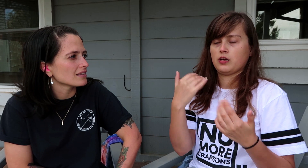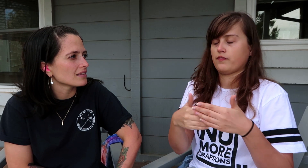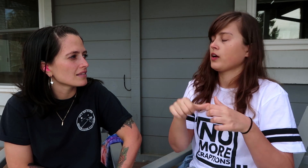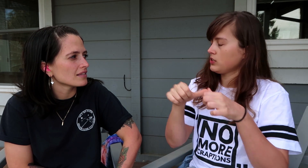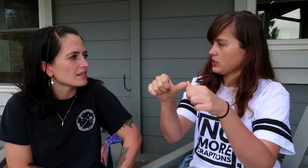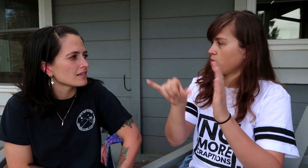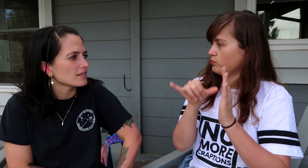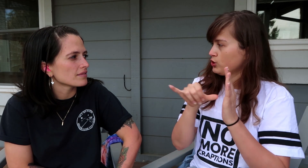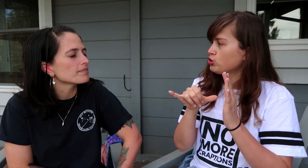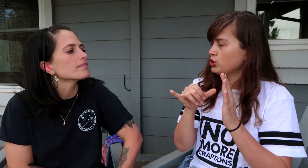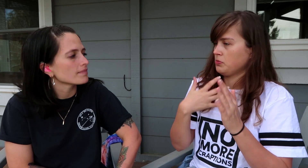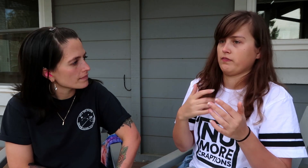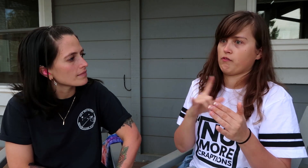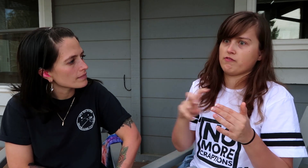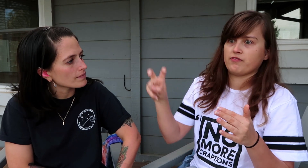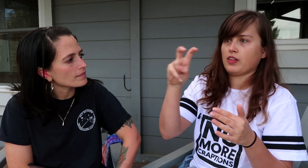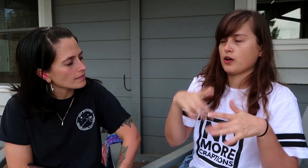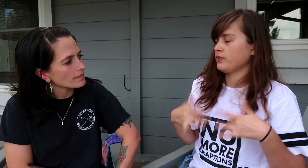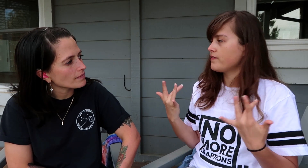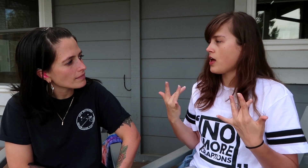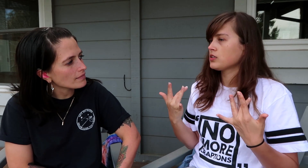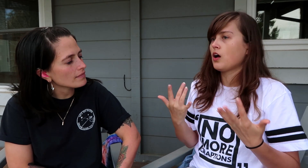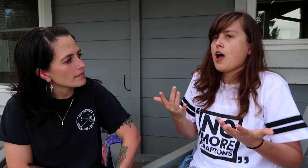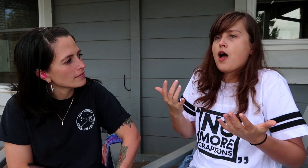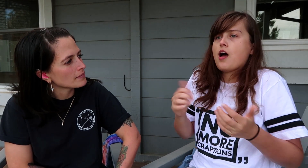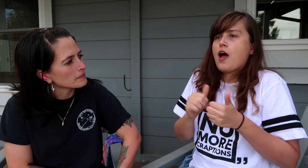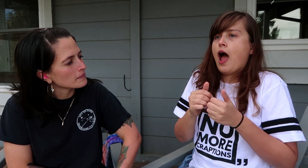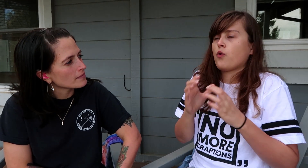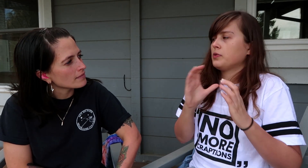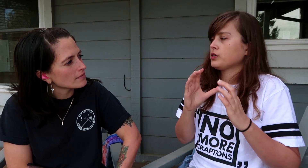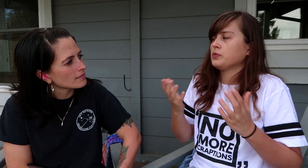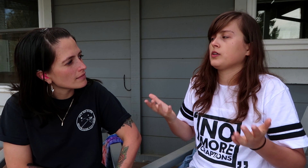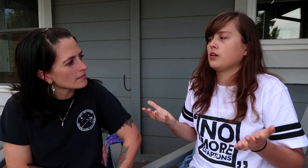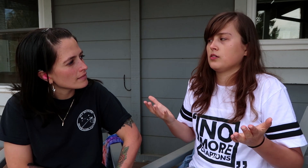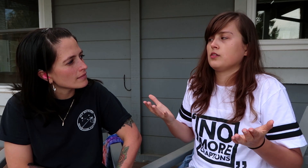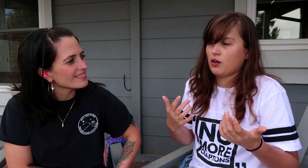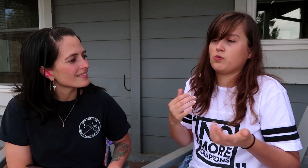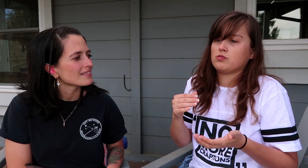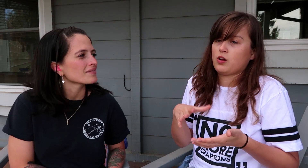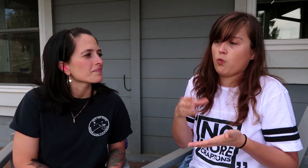I continued to make YouTube videos, and continued to travel and fly to events... How would I be able to communicate with people?